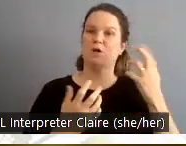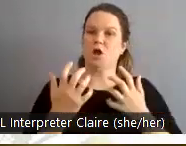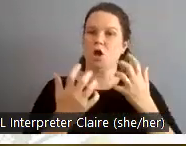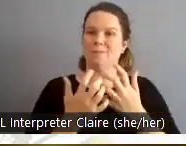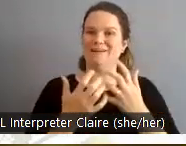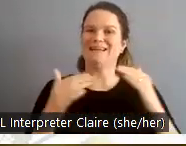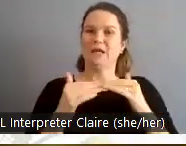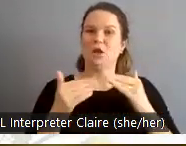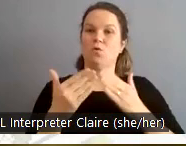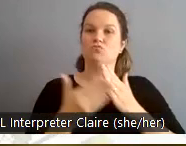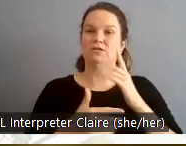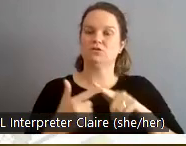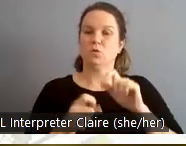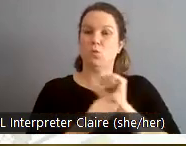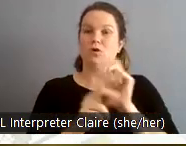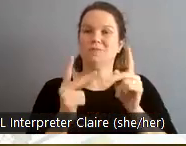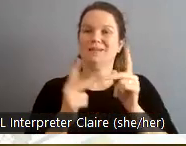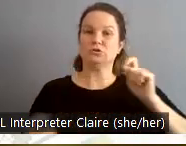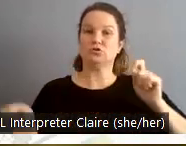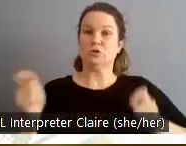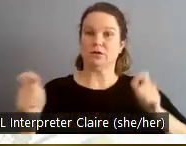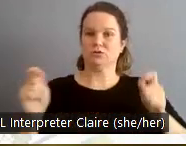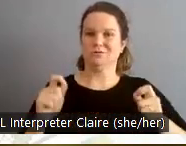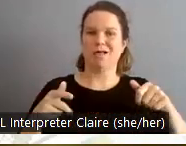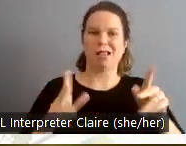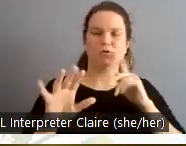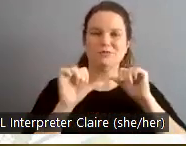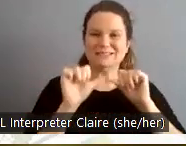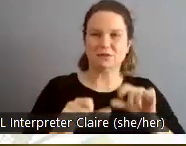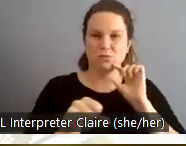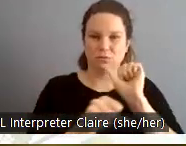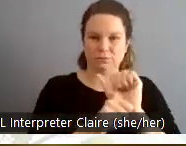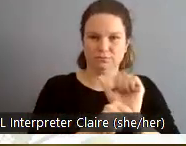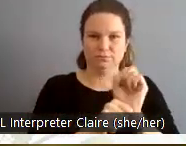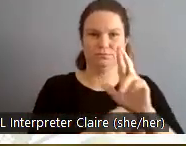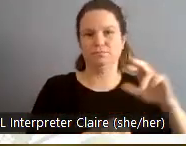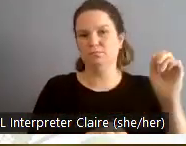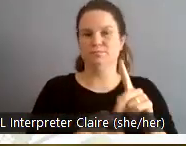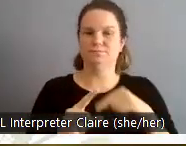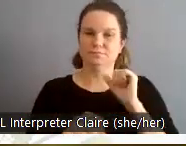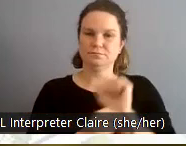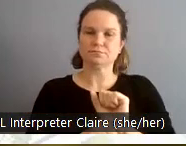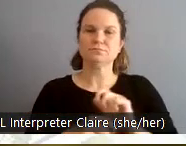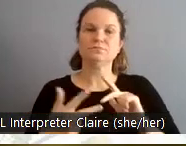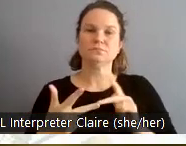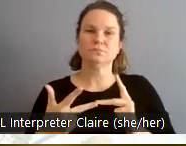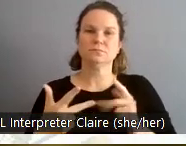changes in your workplace that allow you to continue to do work or to get back to